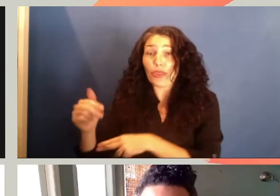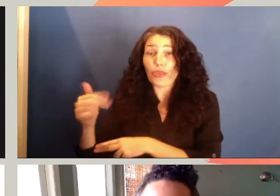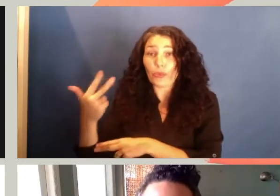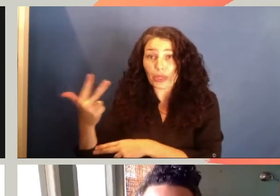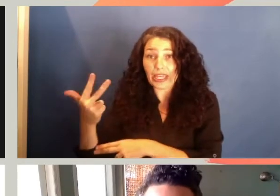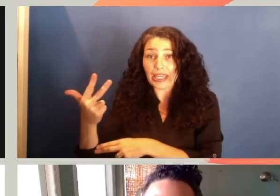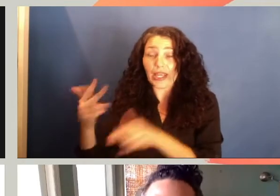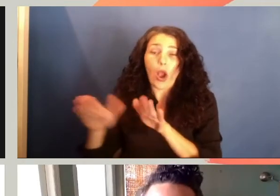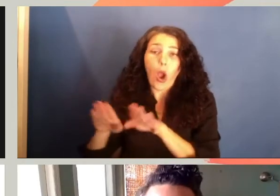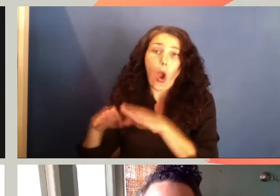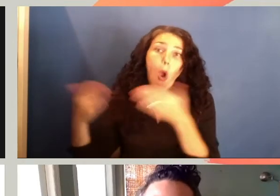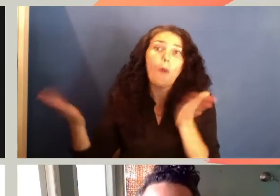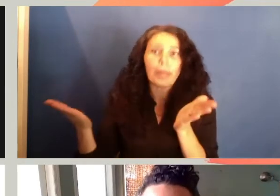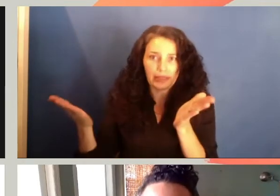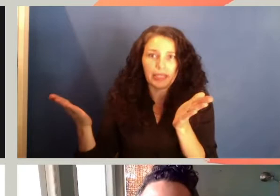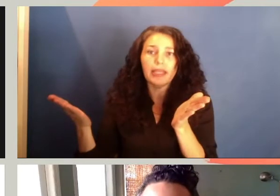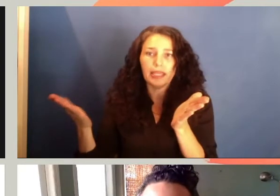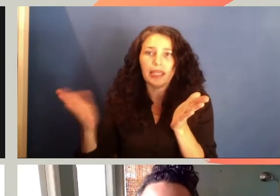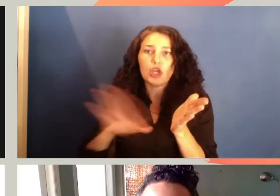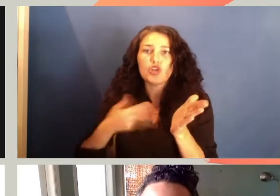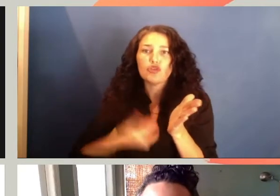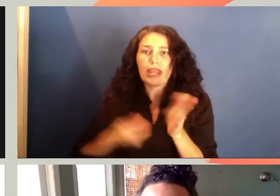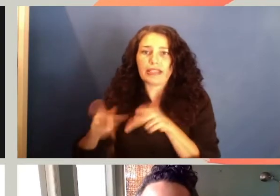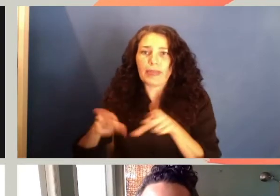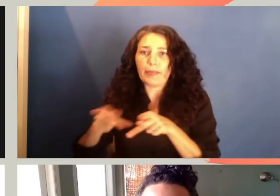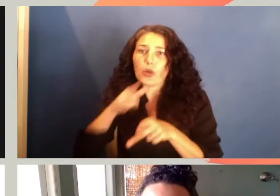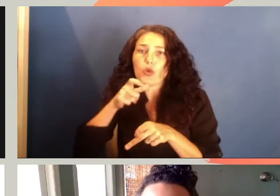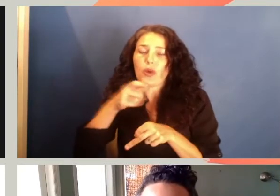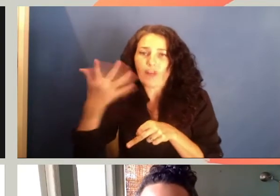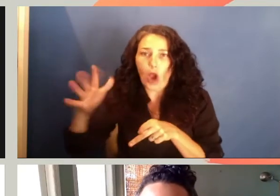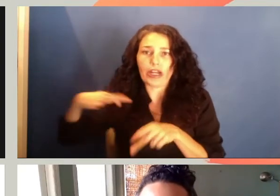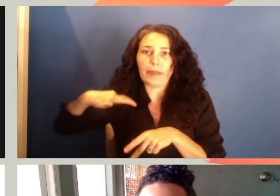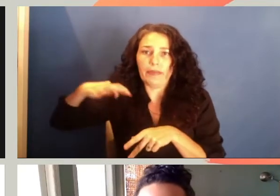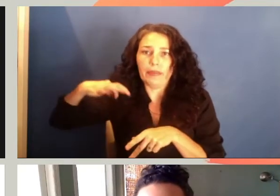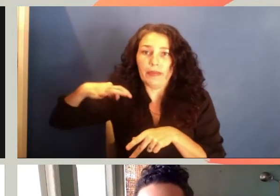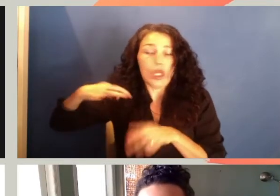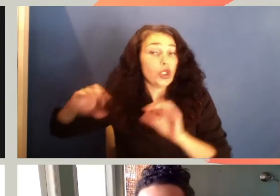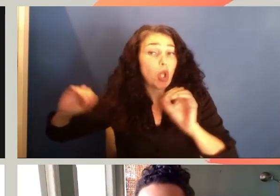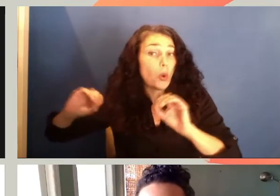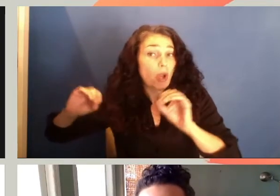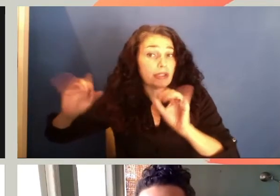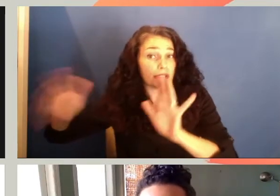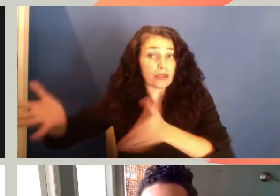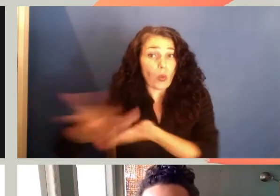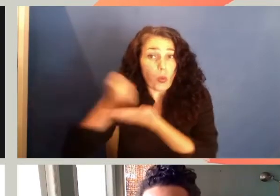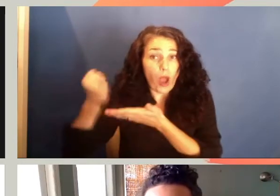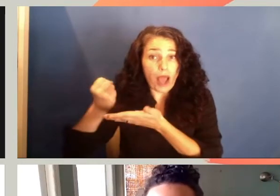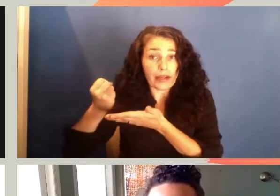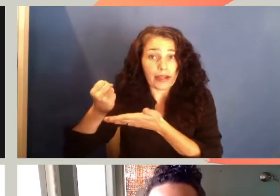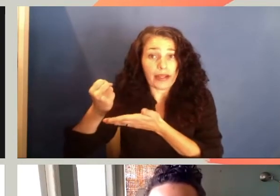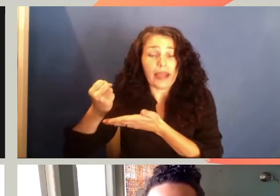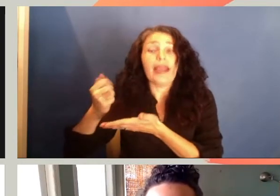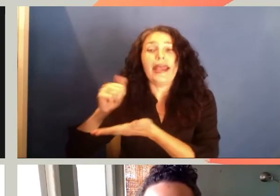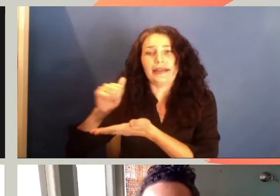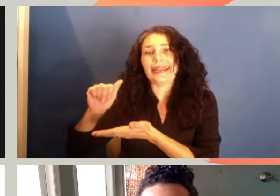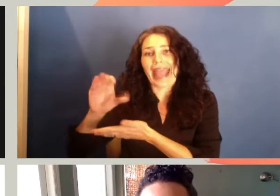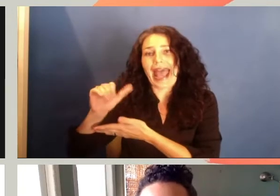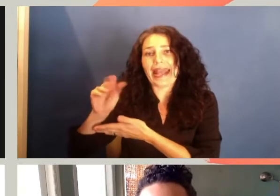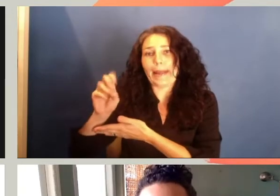who we know of who've been nominated, and no trans person's ever apparently won an Academy award, openly trans person that we know of. But they're only three